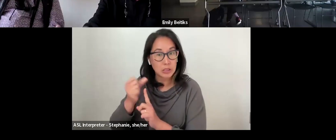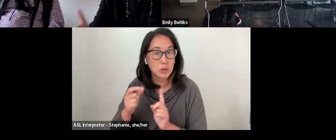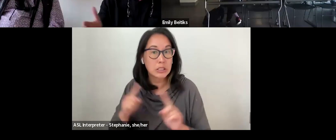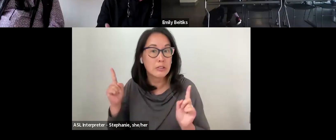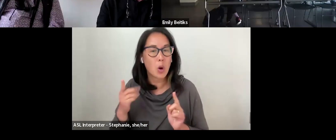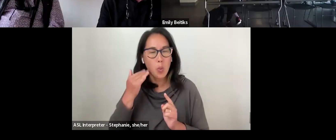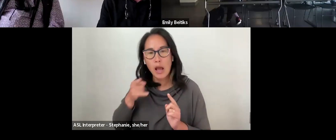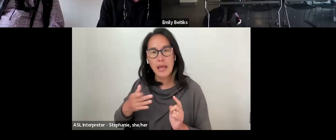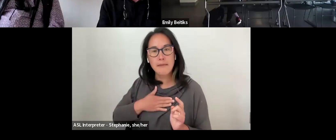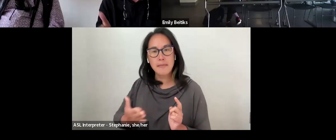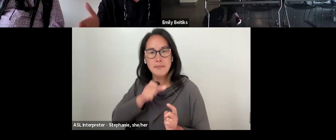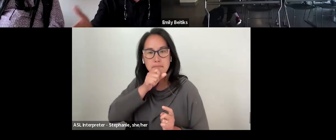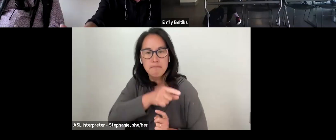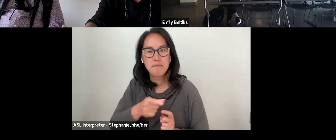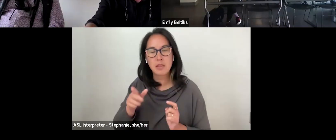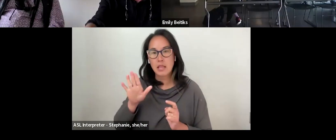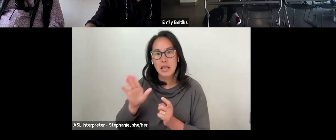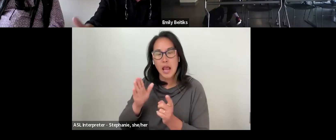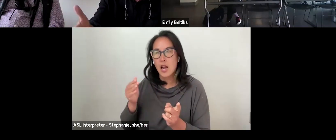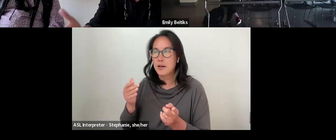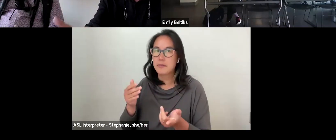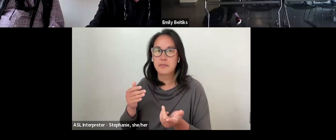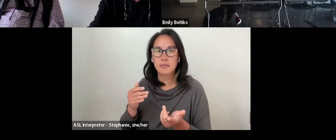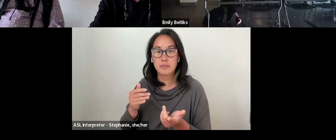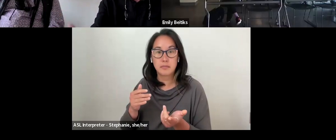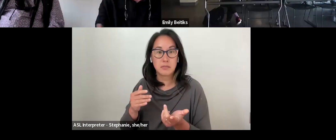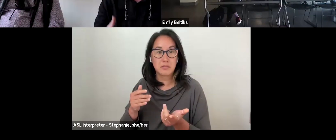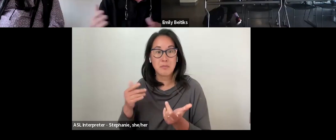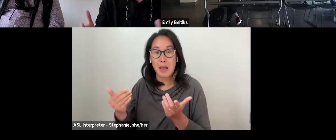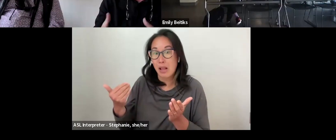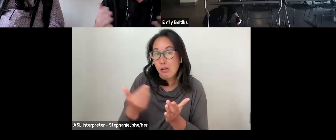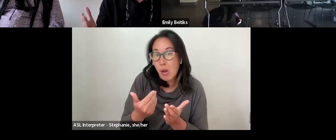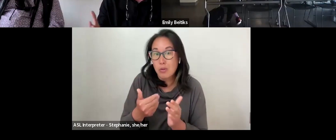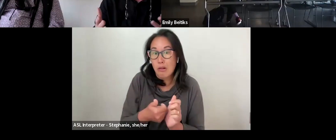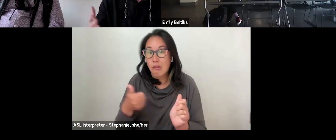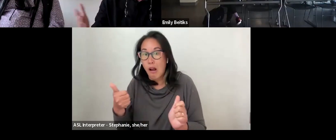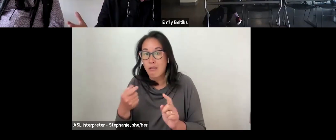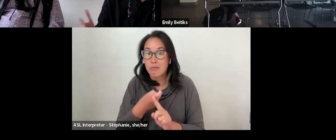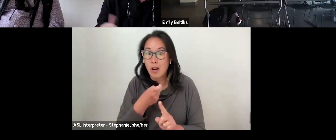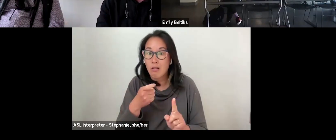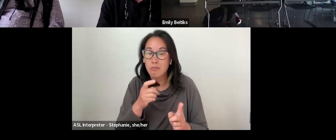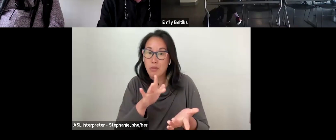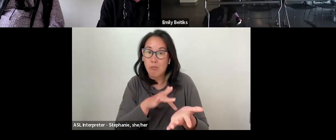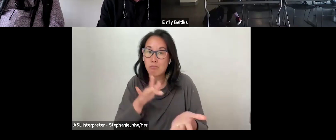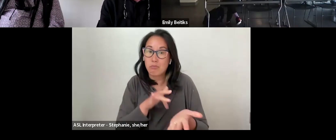Is it something about their proximity to the abuses, like, you know, what is it exactly?